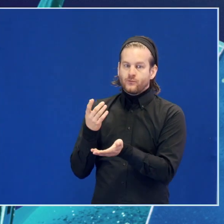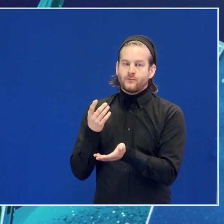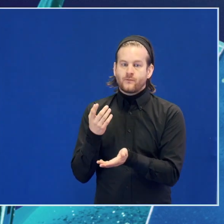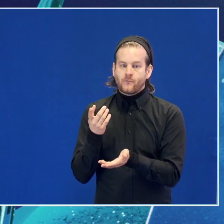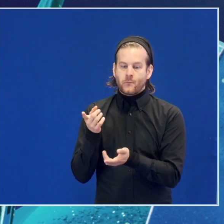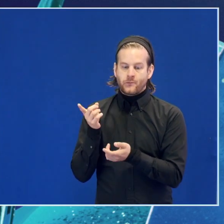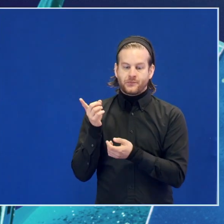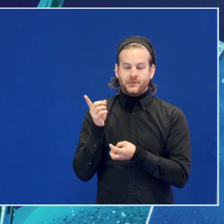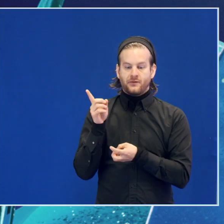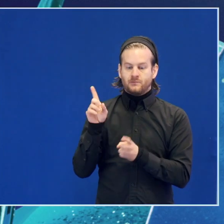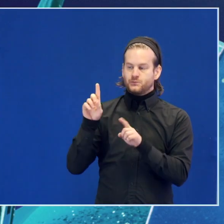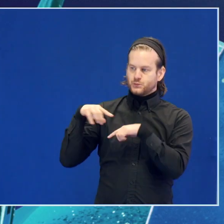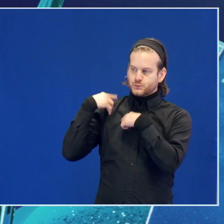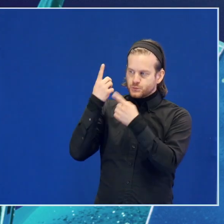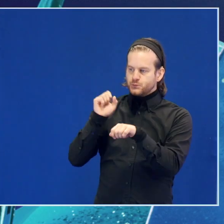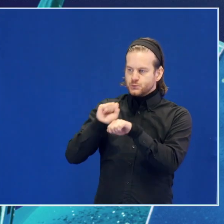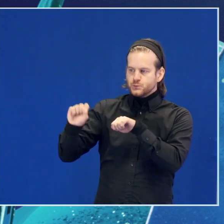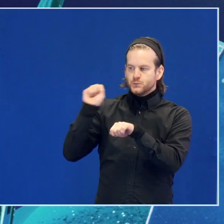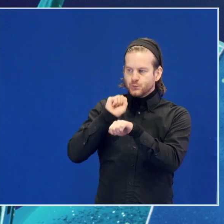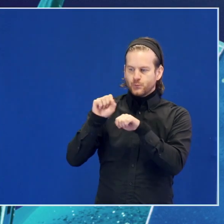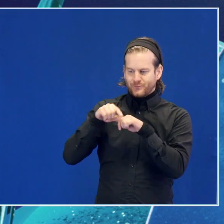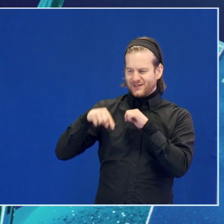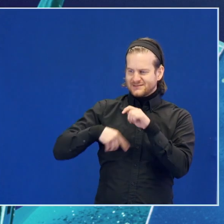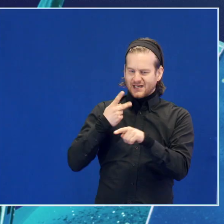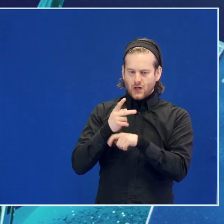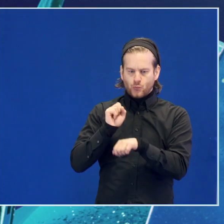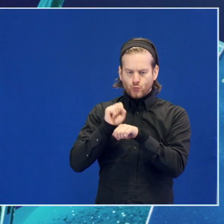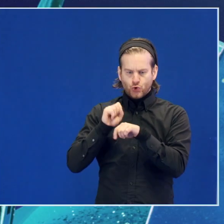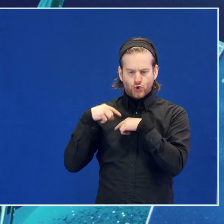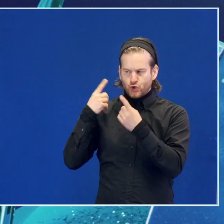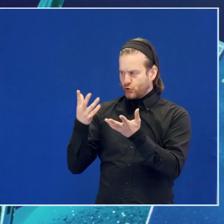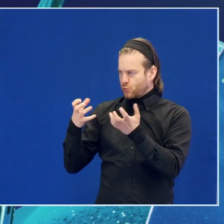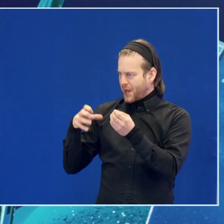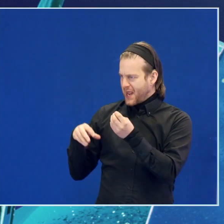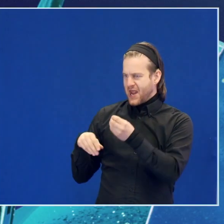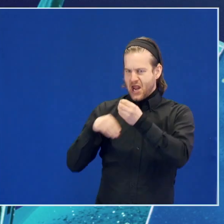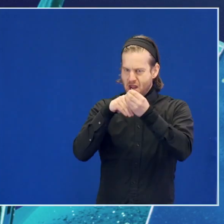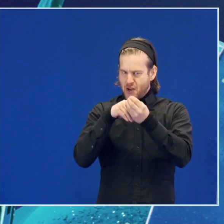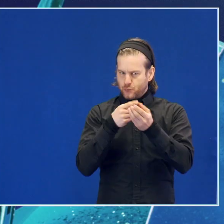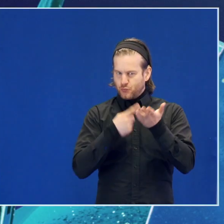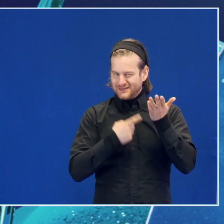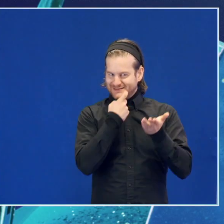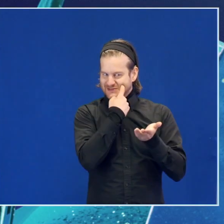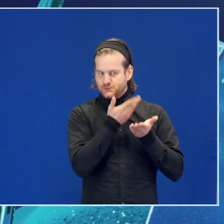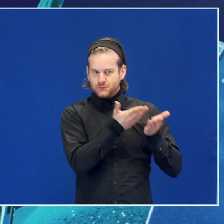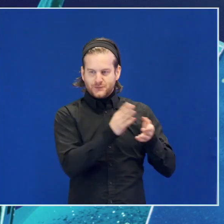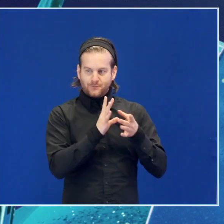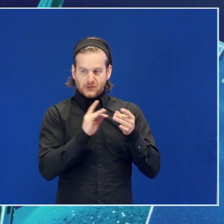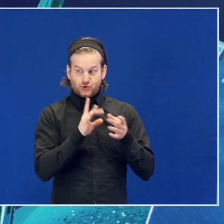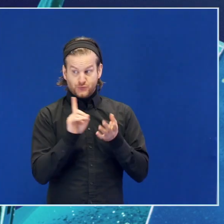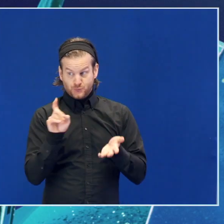Is there anything you'd want to add to what Kurt has said? On topic one? Huh? On topic one?